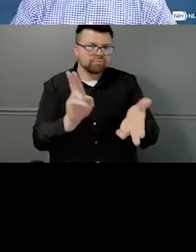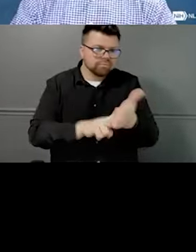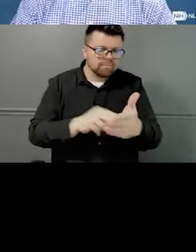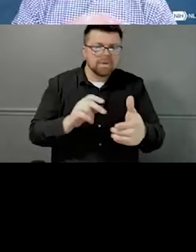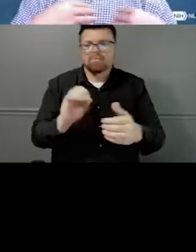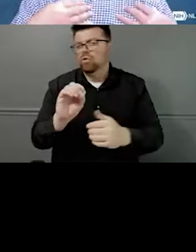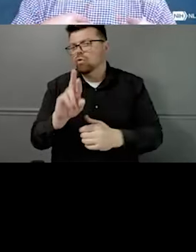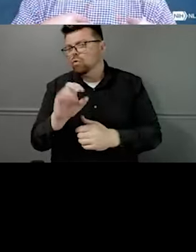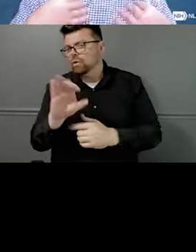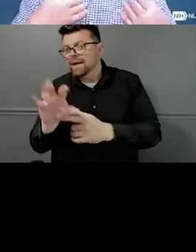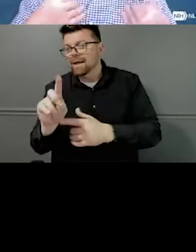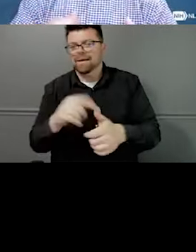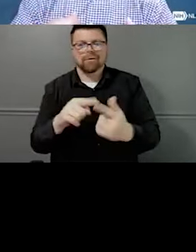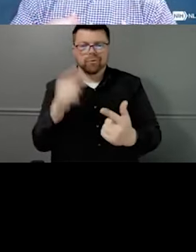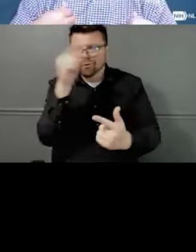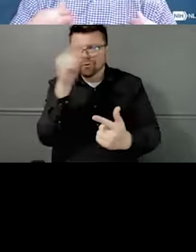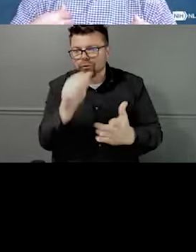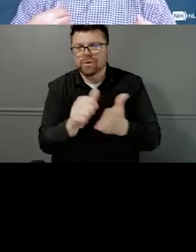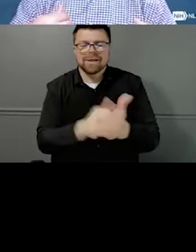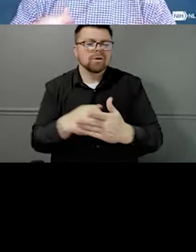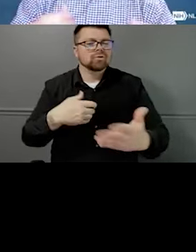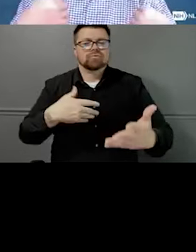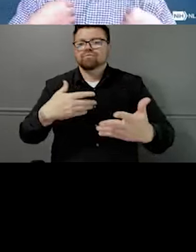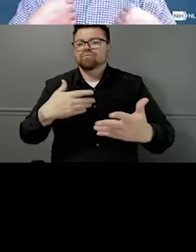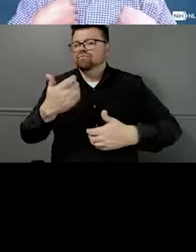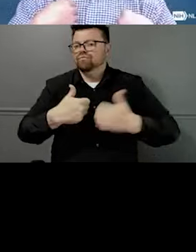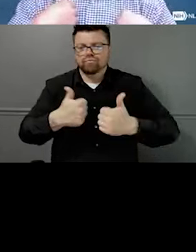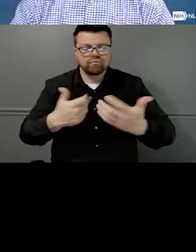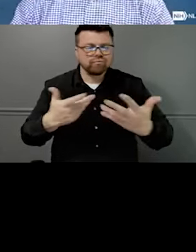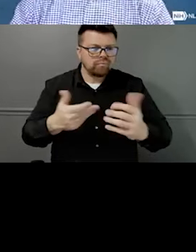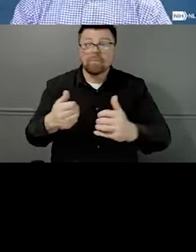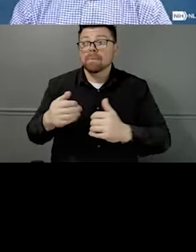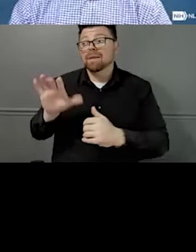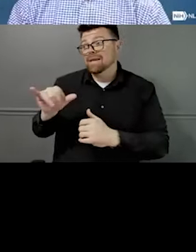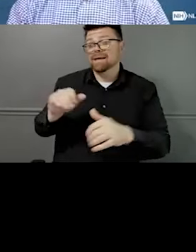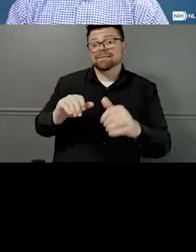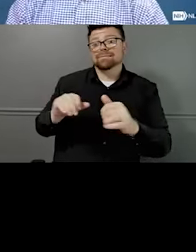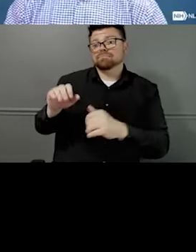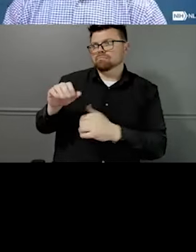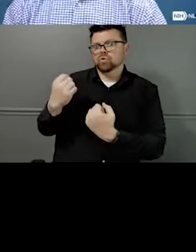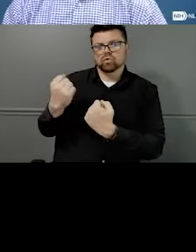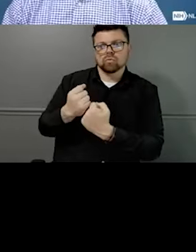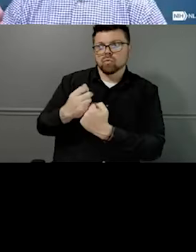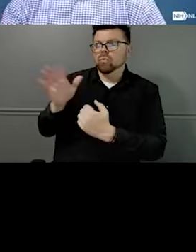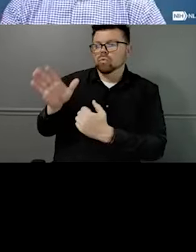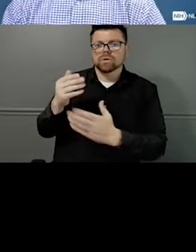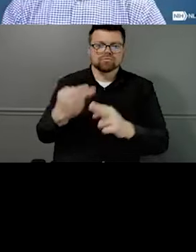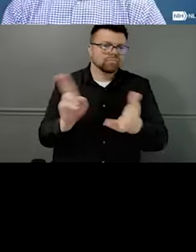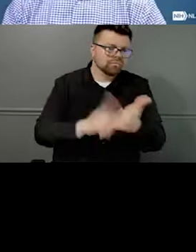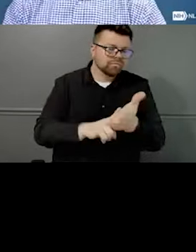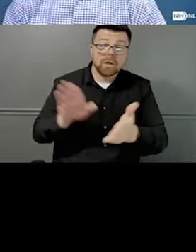but that delegate is signing in with their own personal credentials to the system.